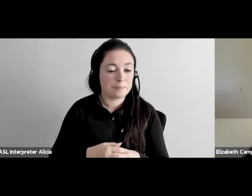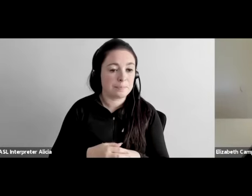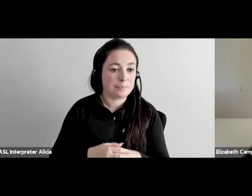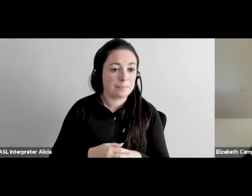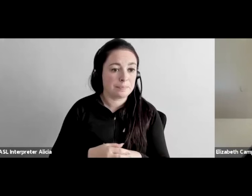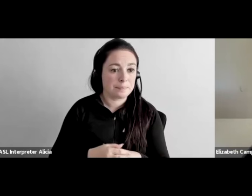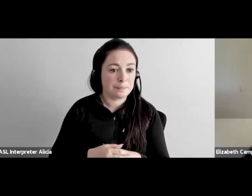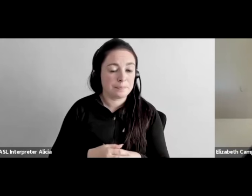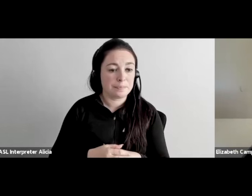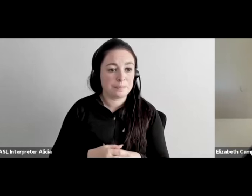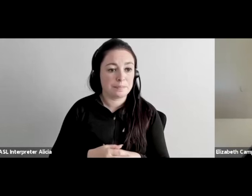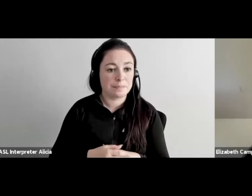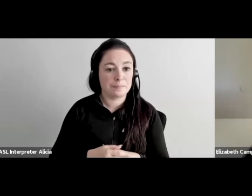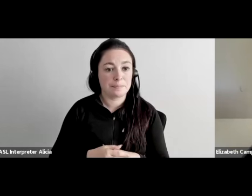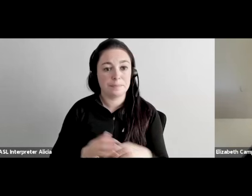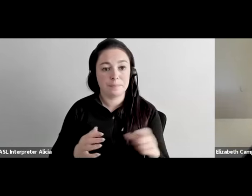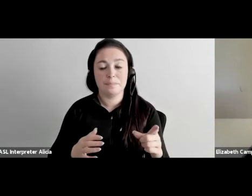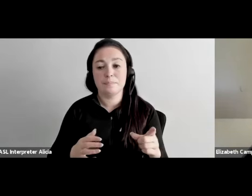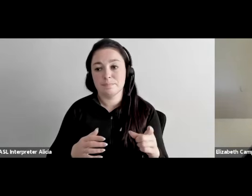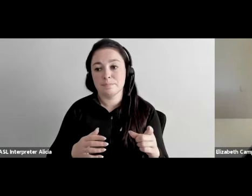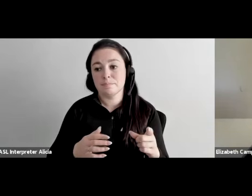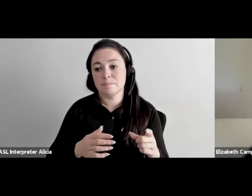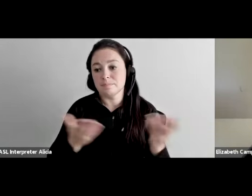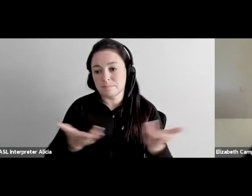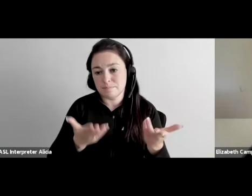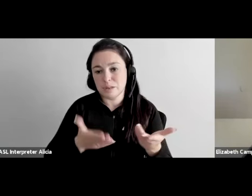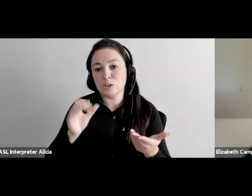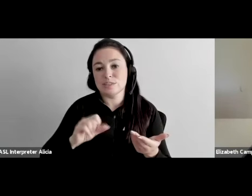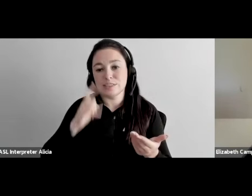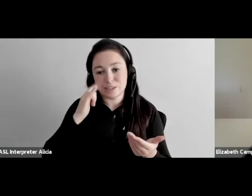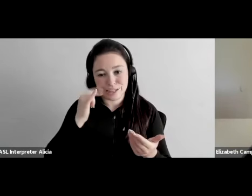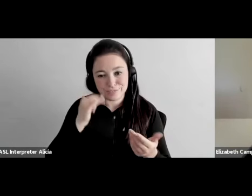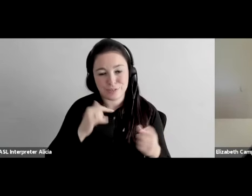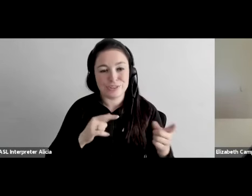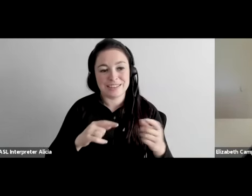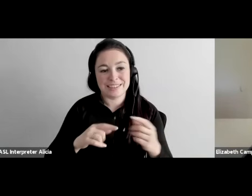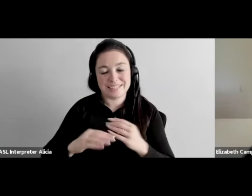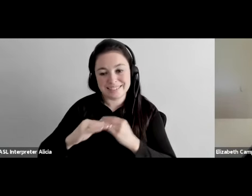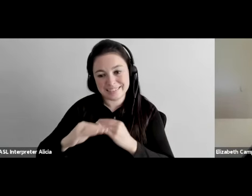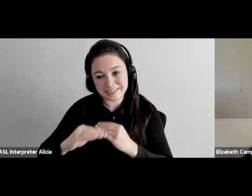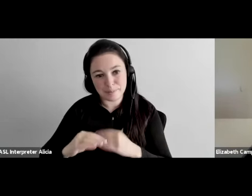We are back in Southern California and Declan is skateboarding, swimming, and going to preschool